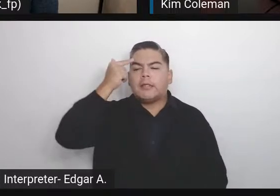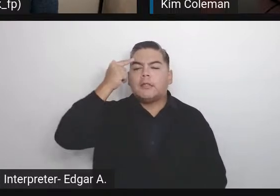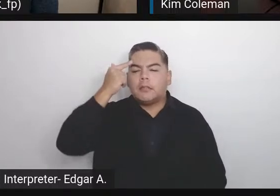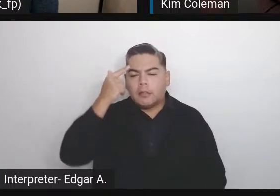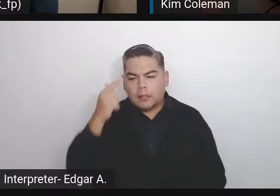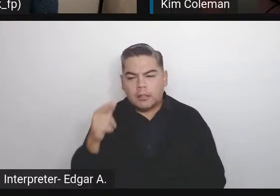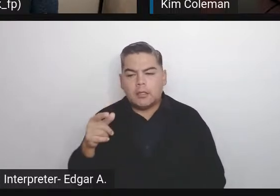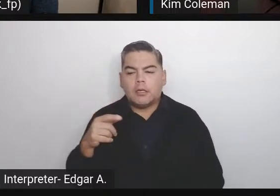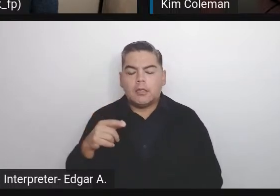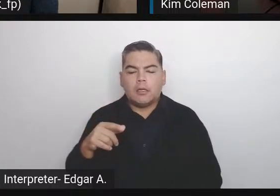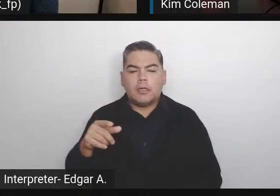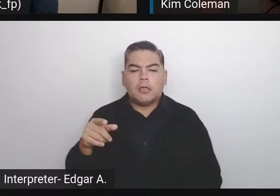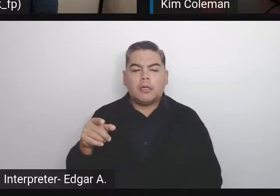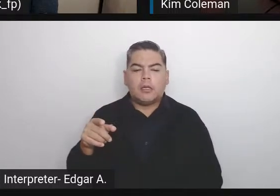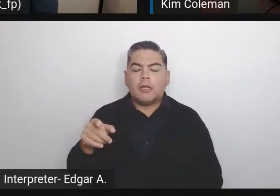meeting meant to me.